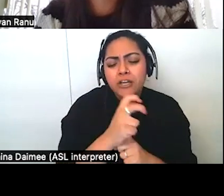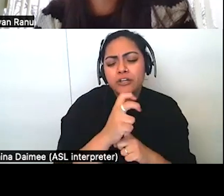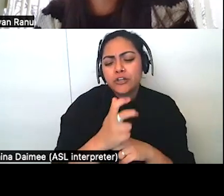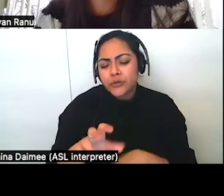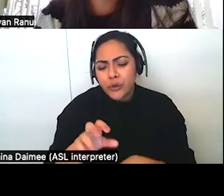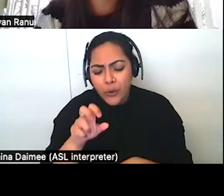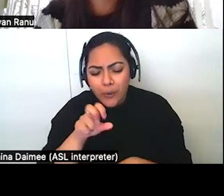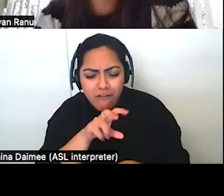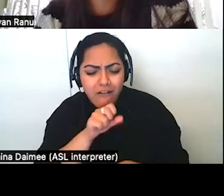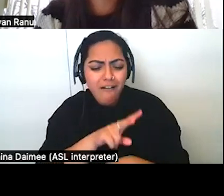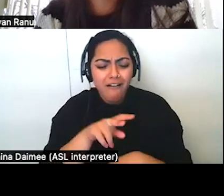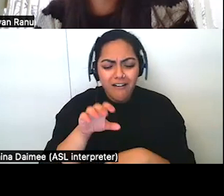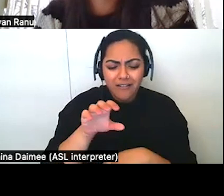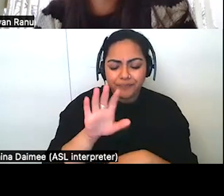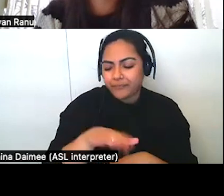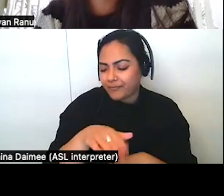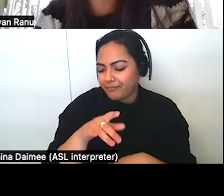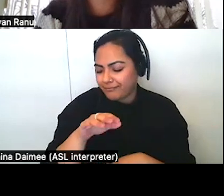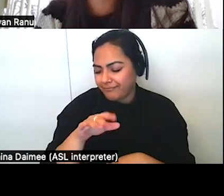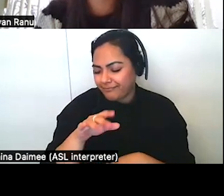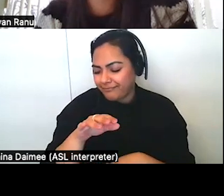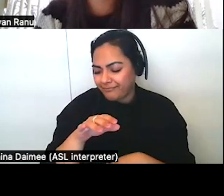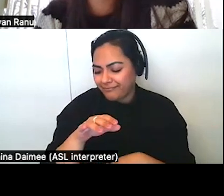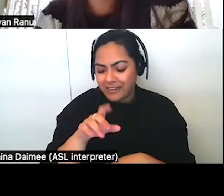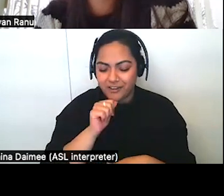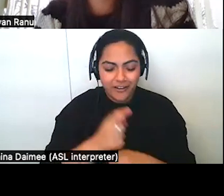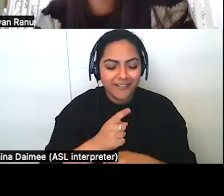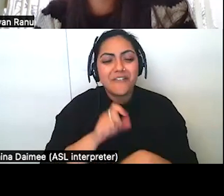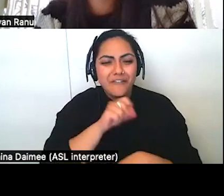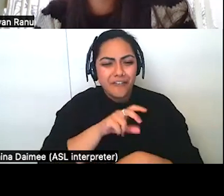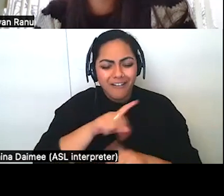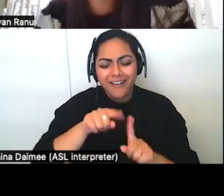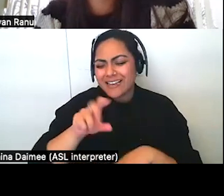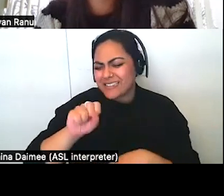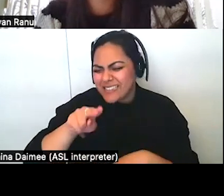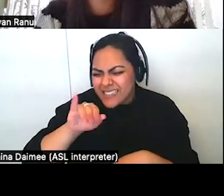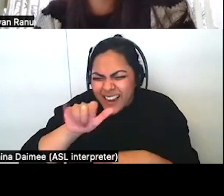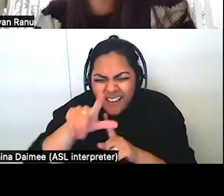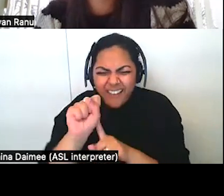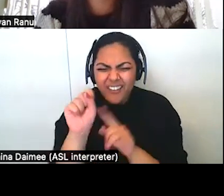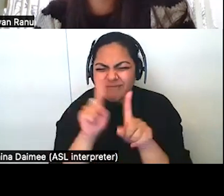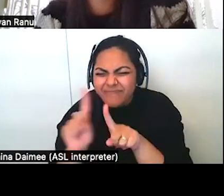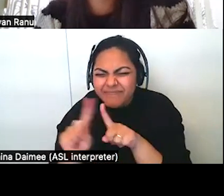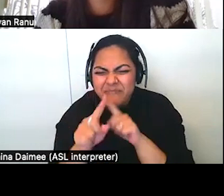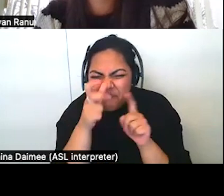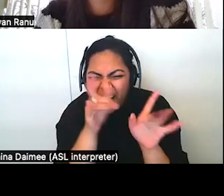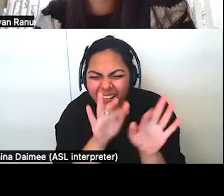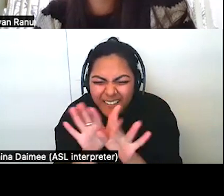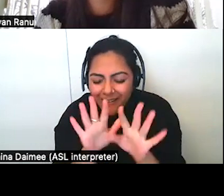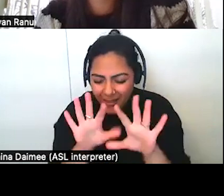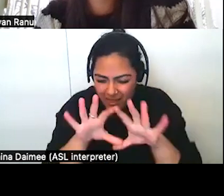They kind of see it as the gritty counterpoint to 2020 and 2021's softer Cottagecore trend. So,